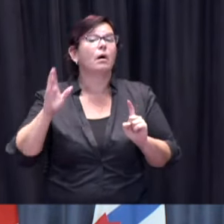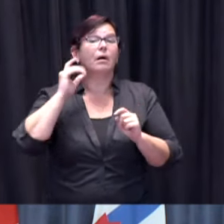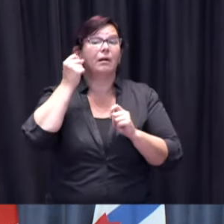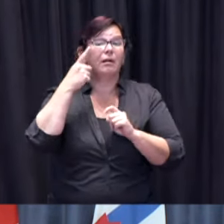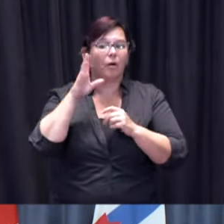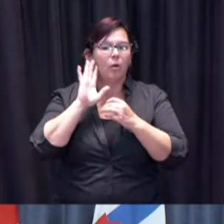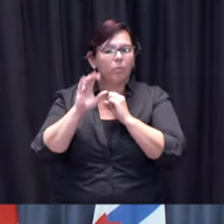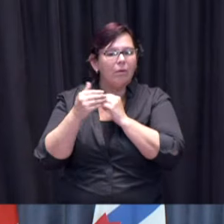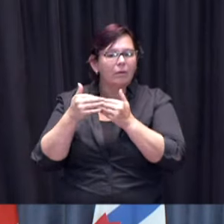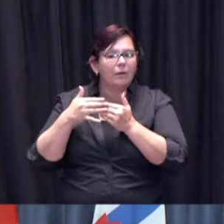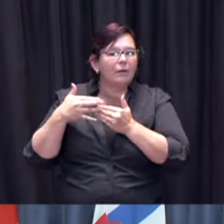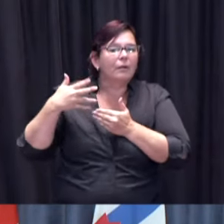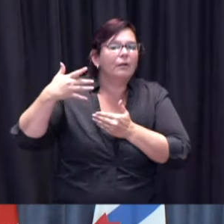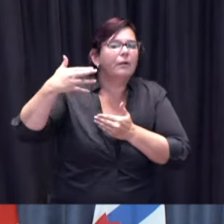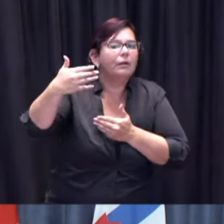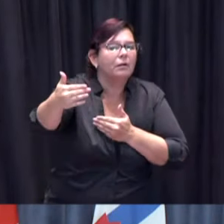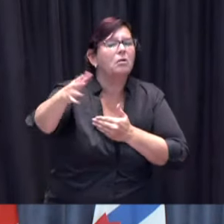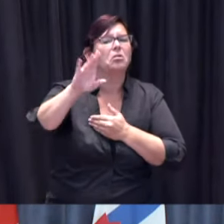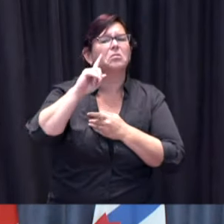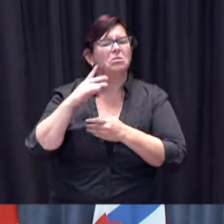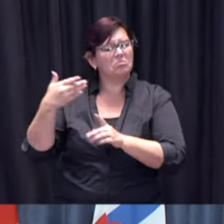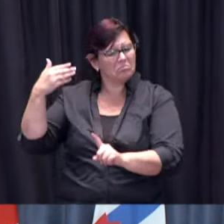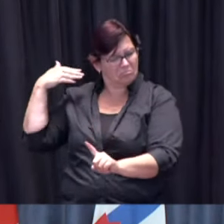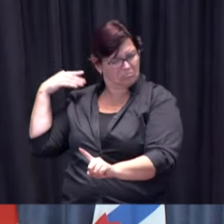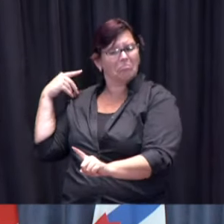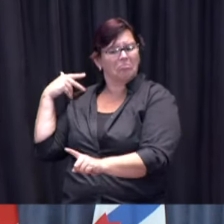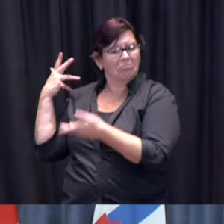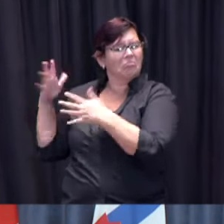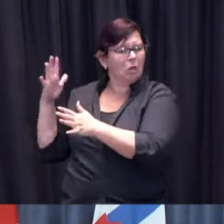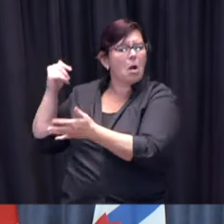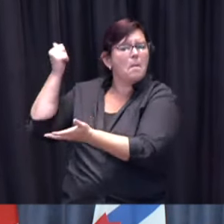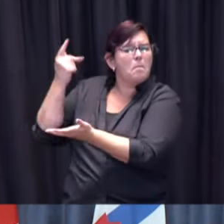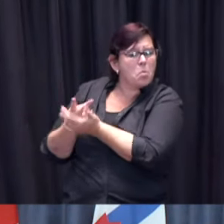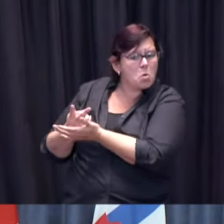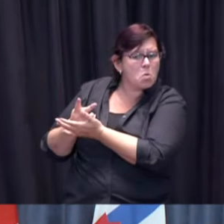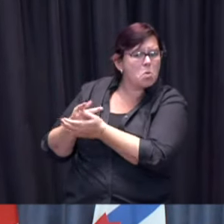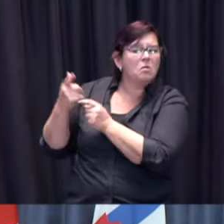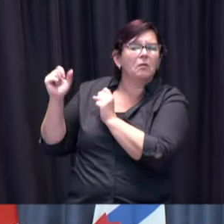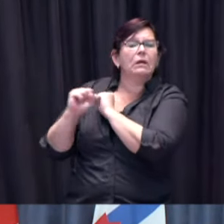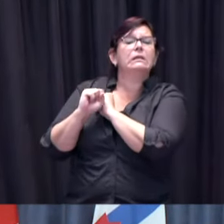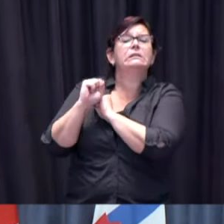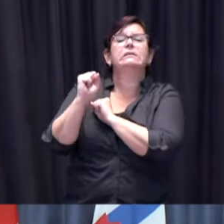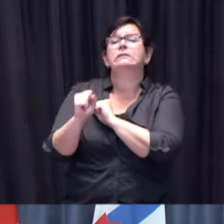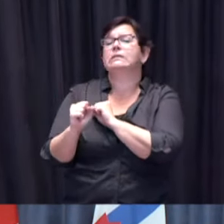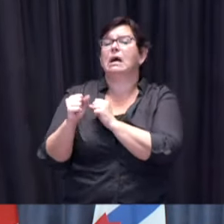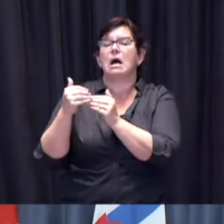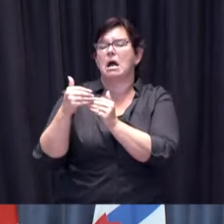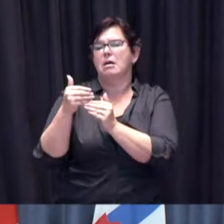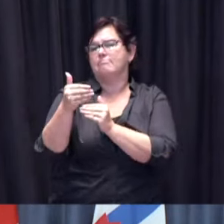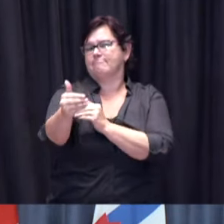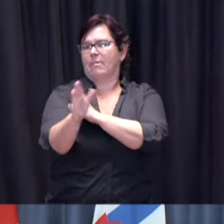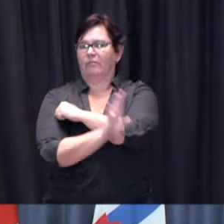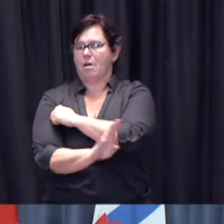city council and extending them to at least the time of the September council meeting towards the end of September.